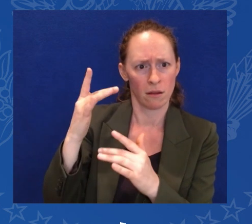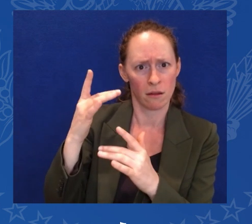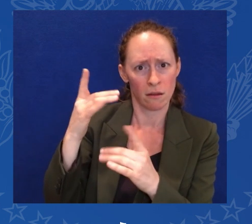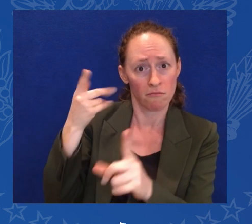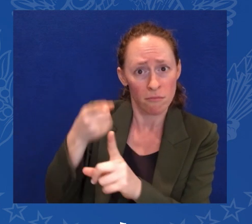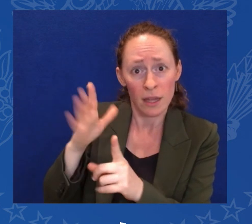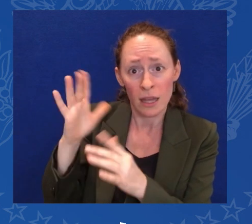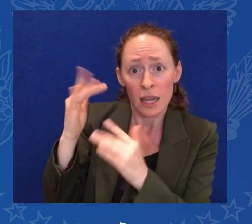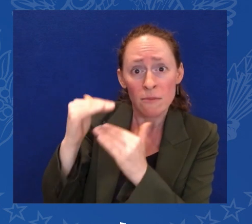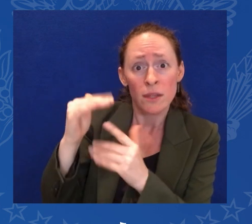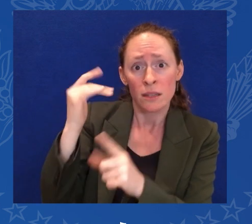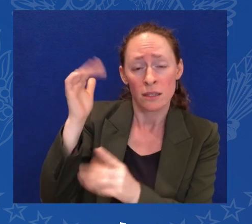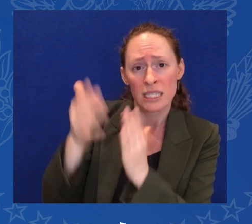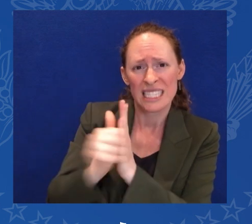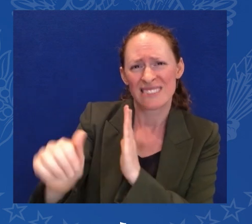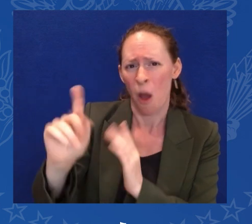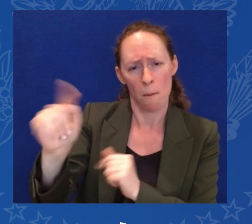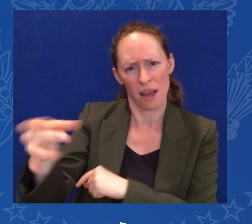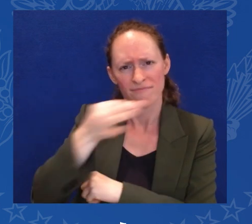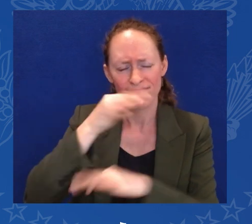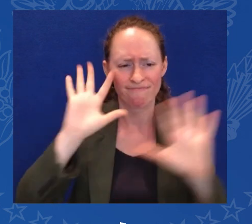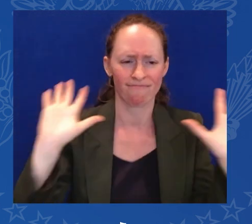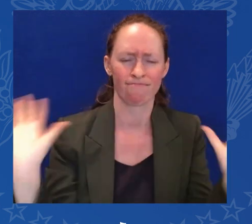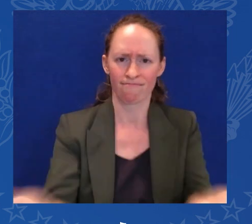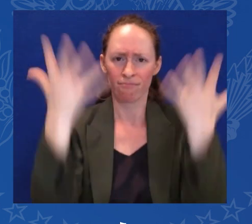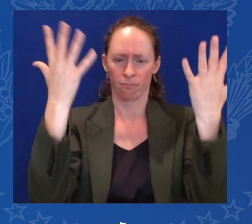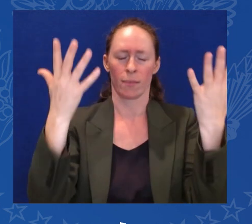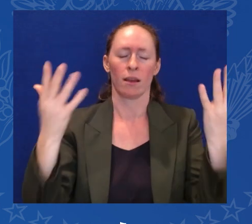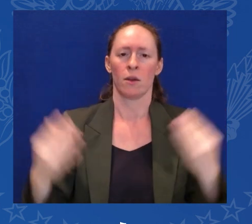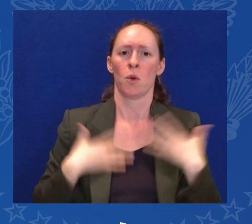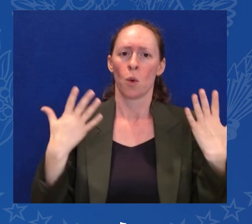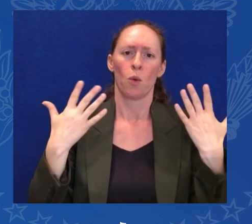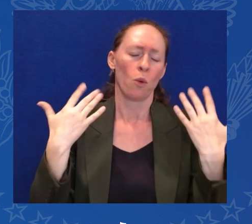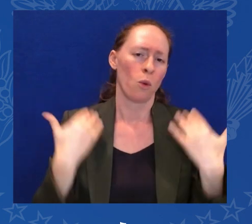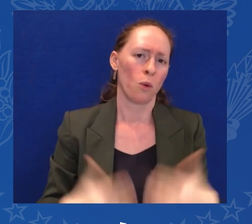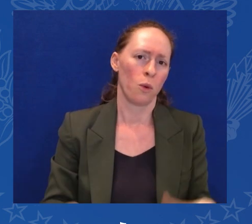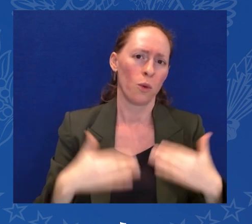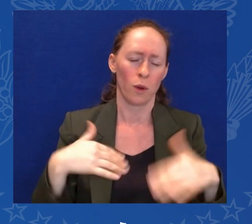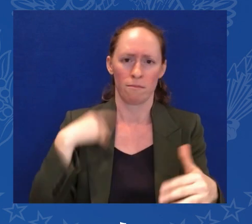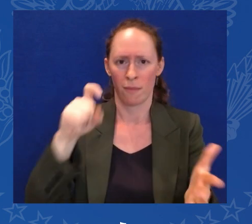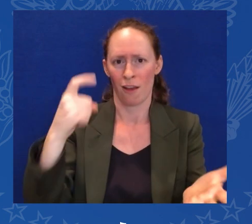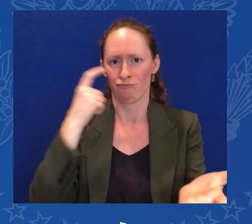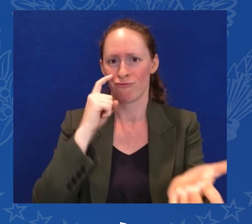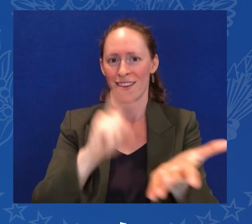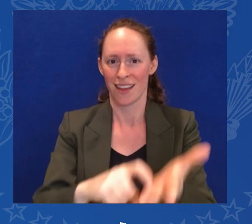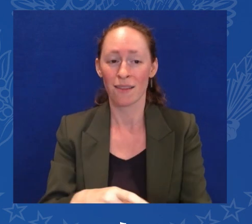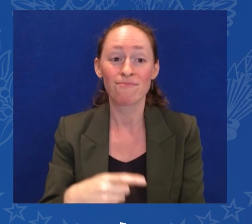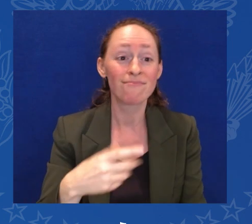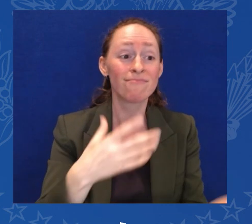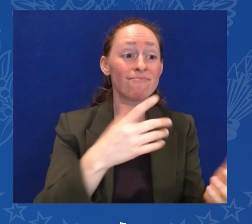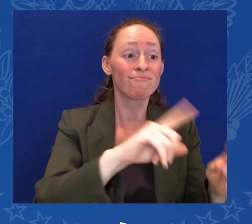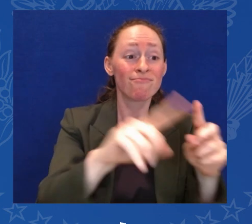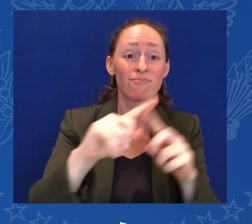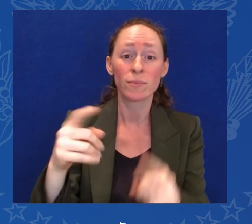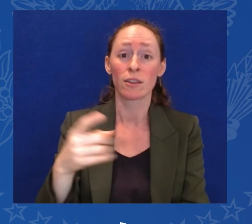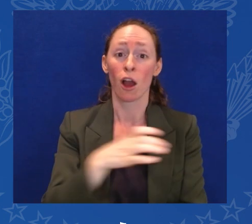To all the members of Congress, including Representative Bennie Thompson, Senator Tammy Duckworth, Representative Danny Davis,